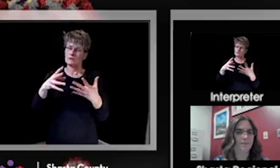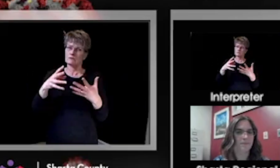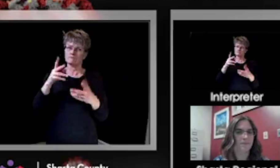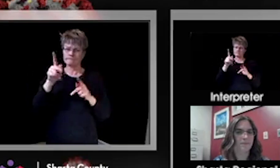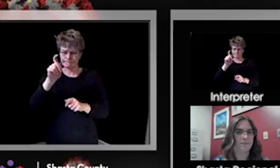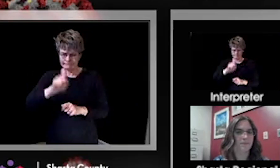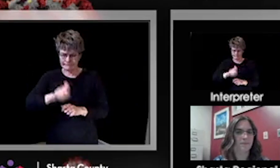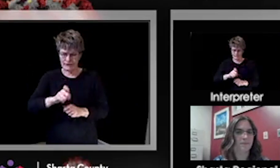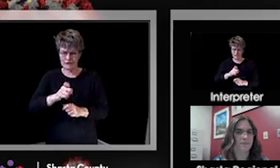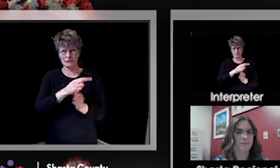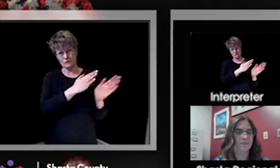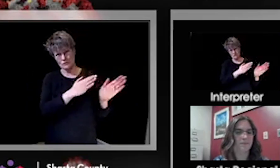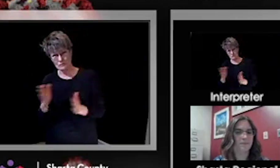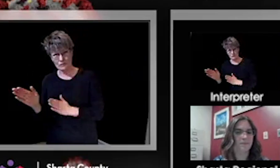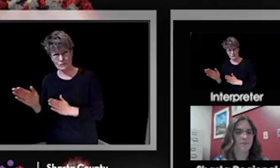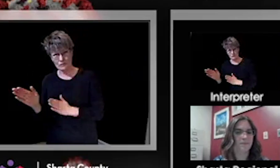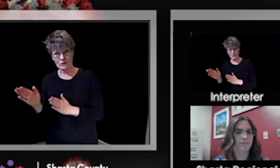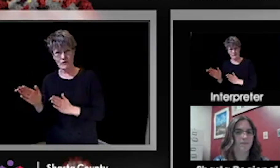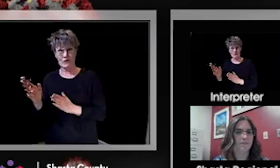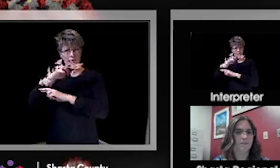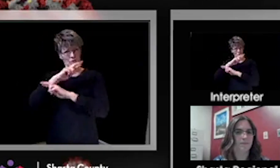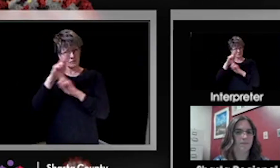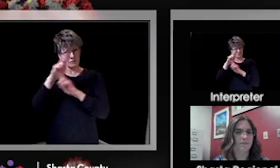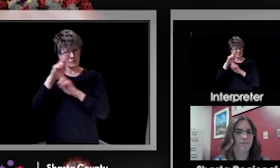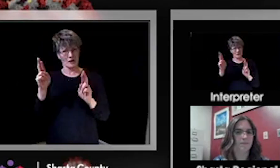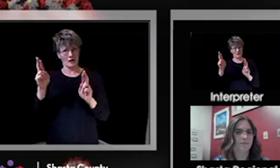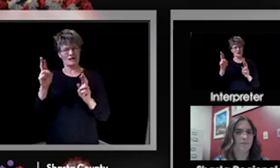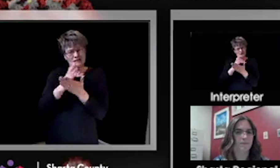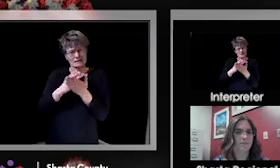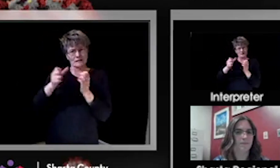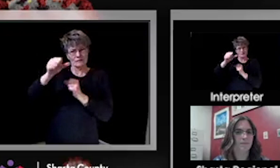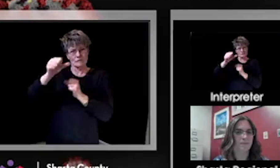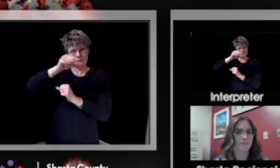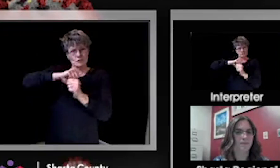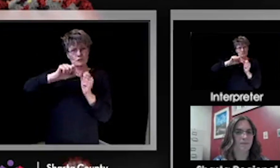is a relaxing of some of the social distancing measures, but maintenance of others so that